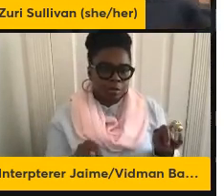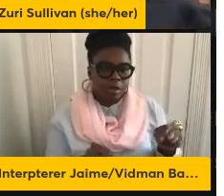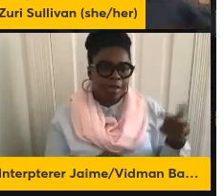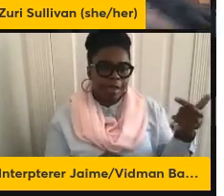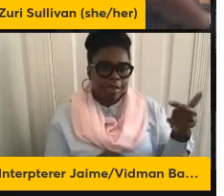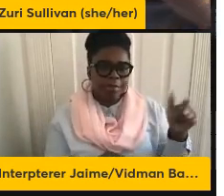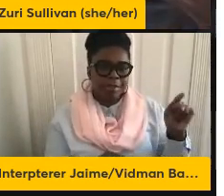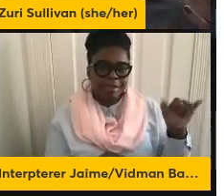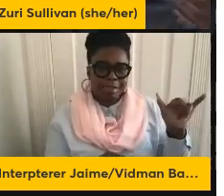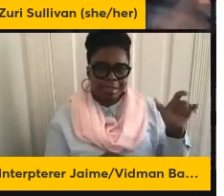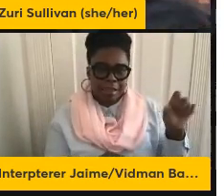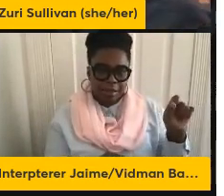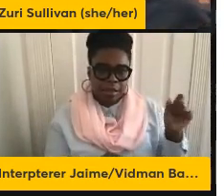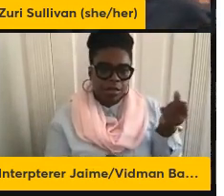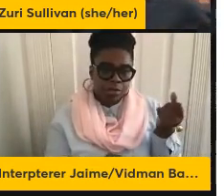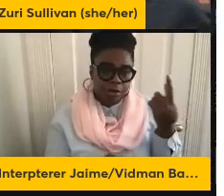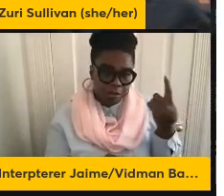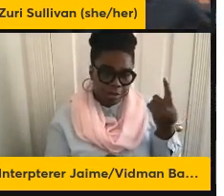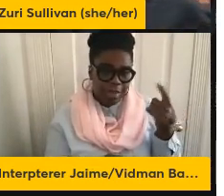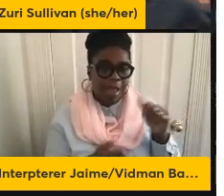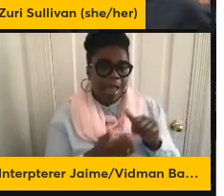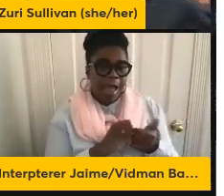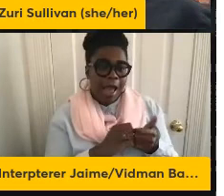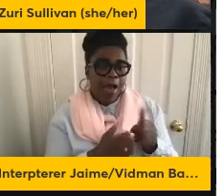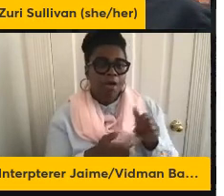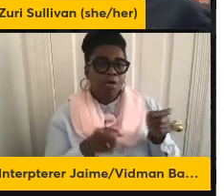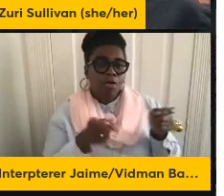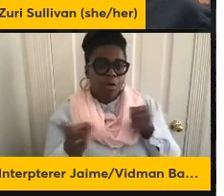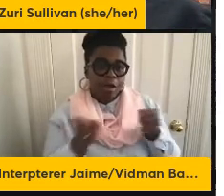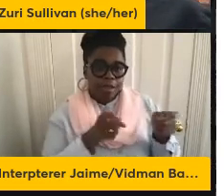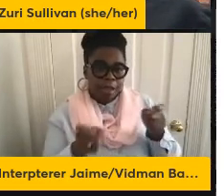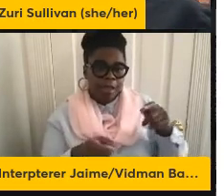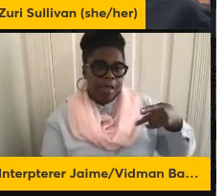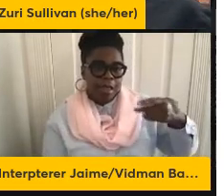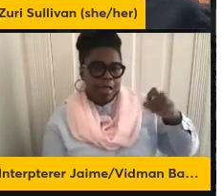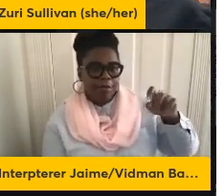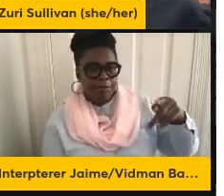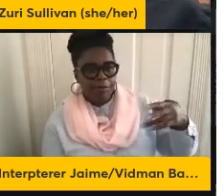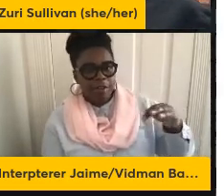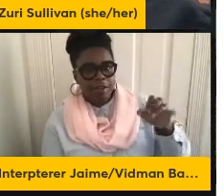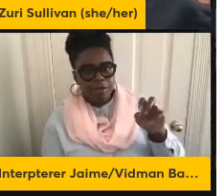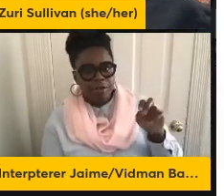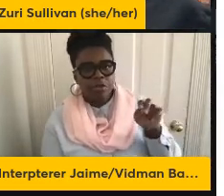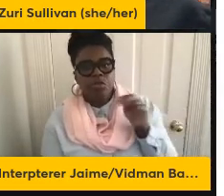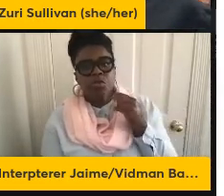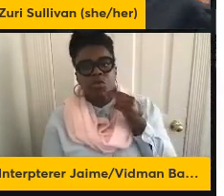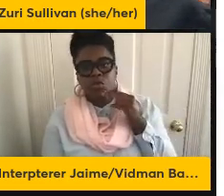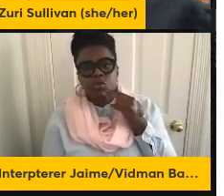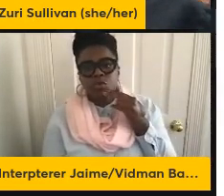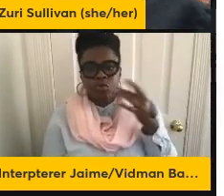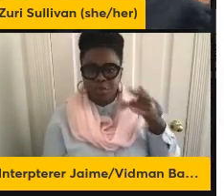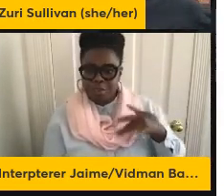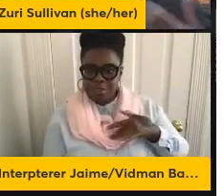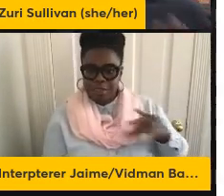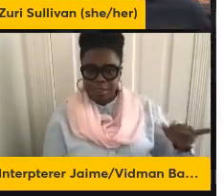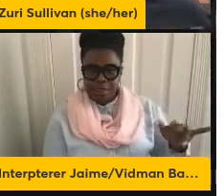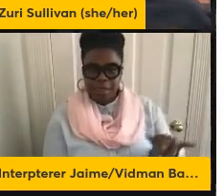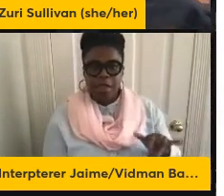how Gamma Delta T cells might in turn regulate the epithelial response to nutrient sensing. And so we performed RNA sequencing